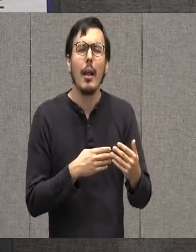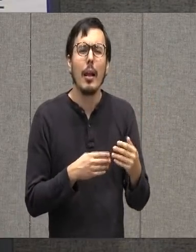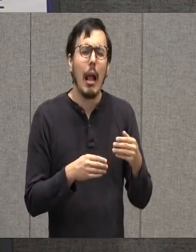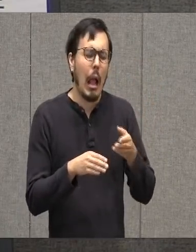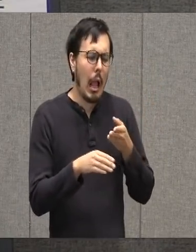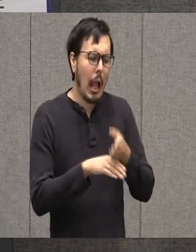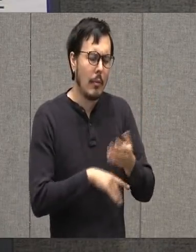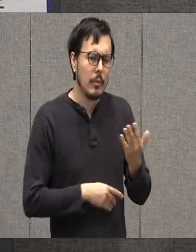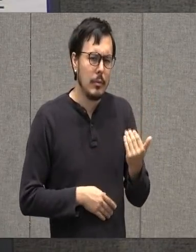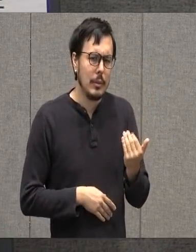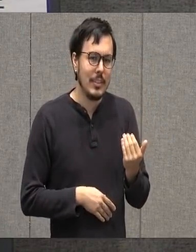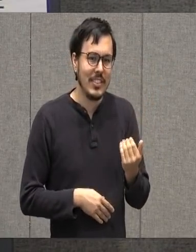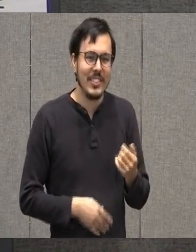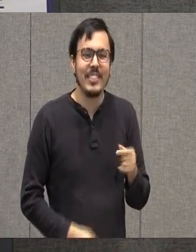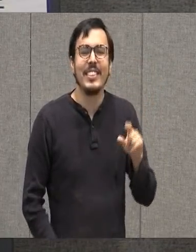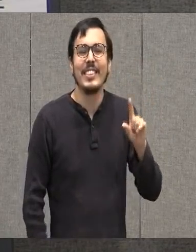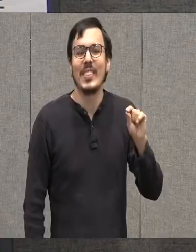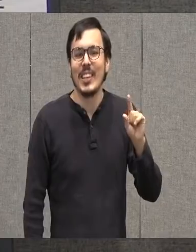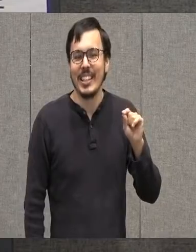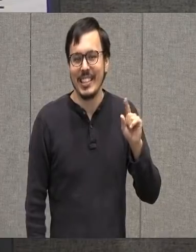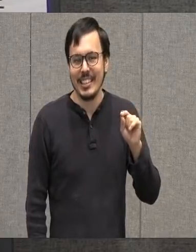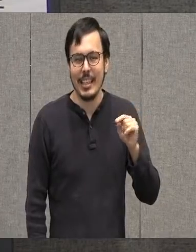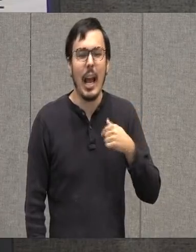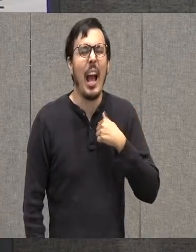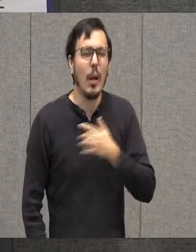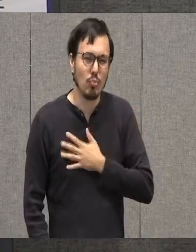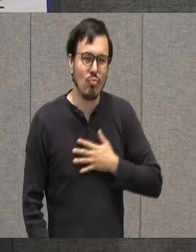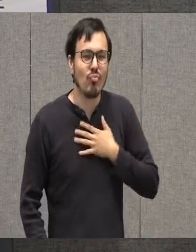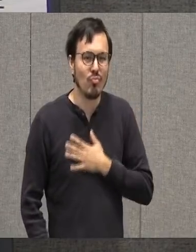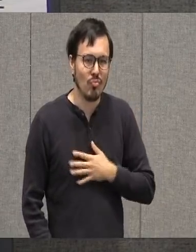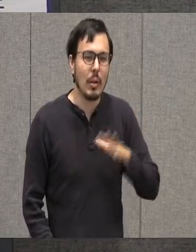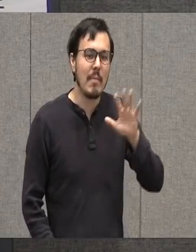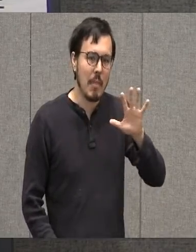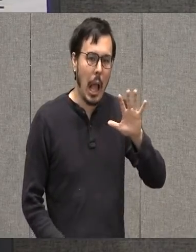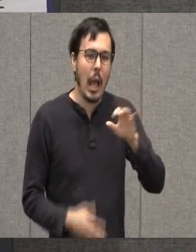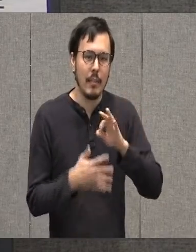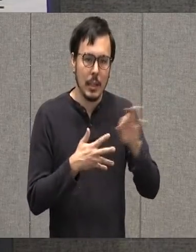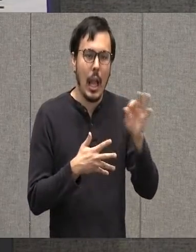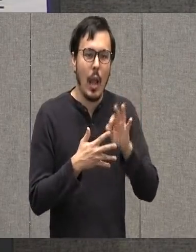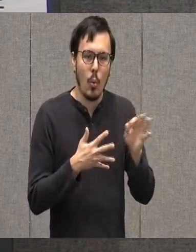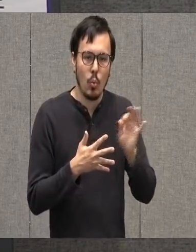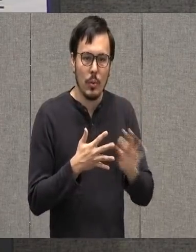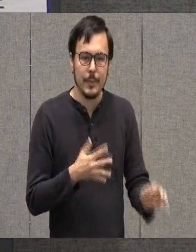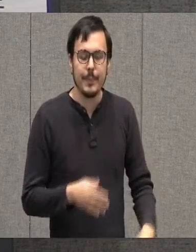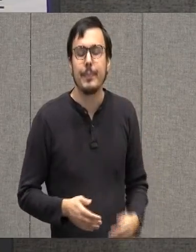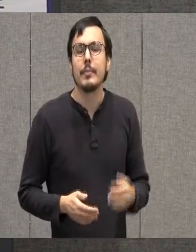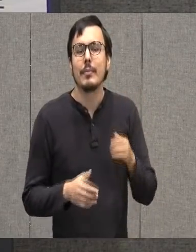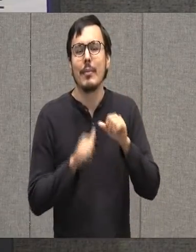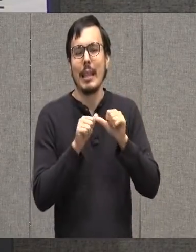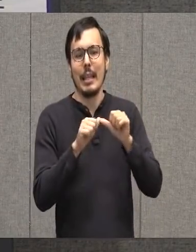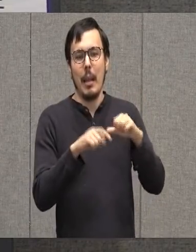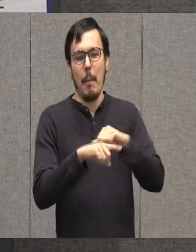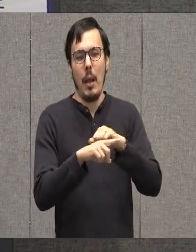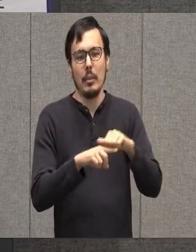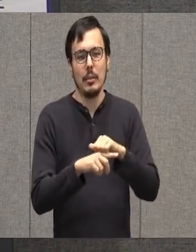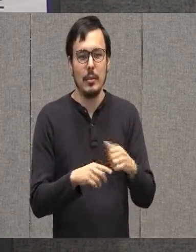I love counting by fives. Keep practicing along. Now, I'm gonna write the word 15.